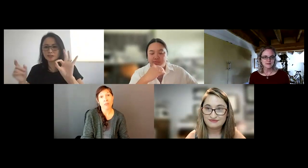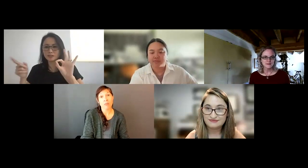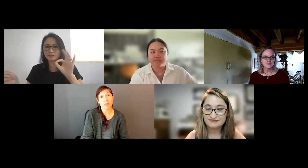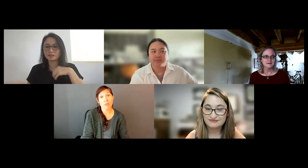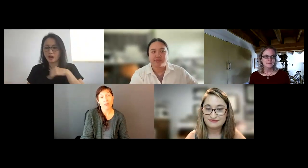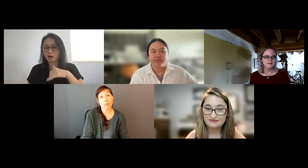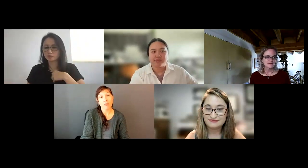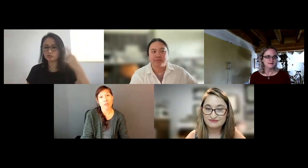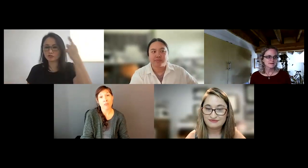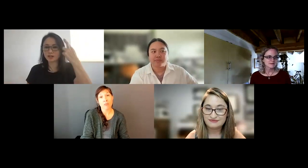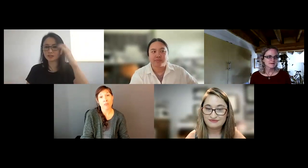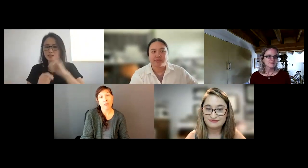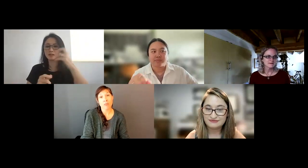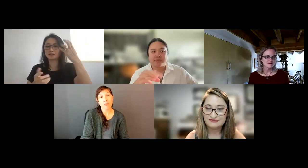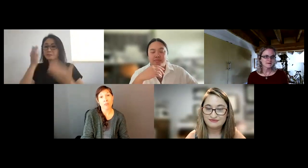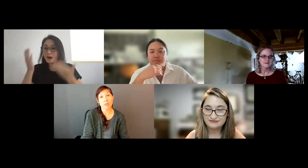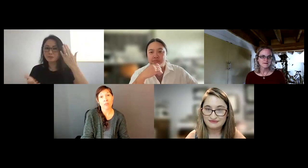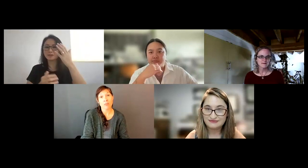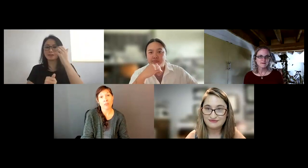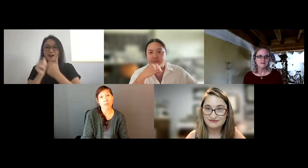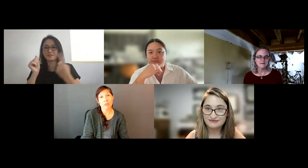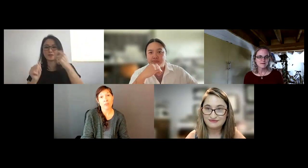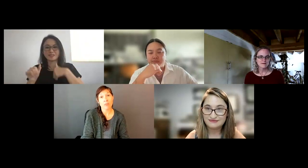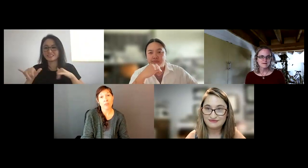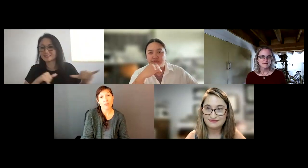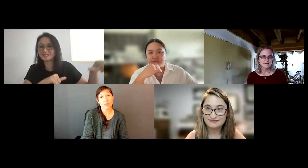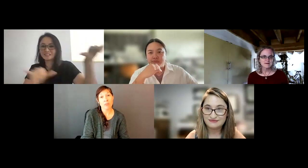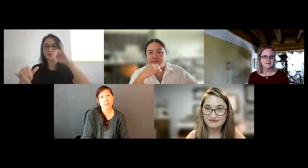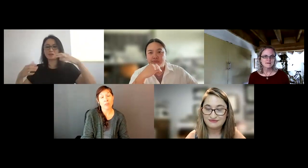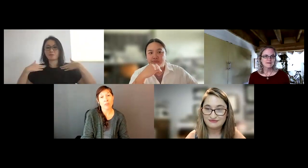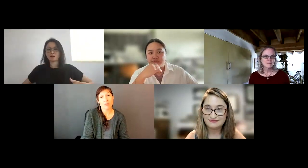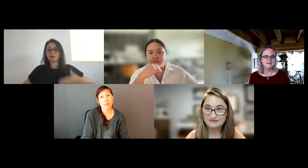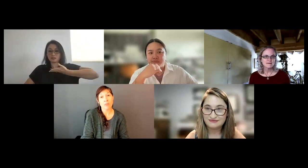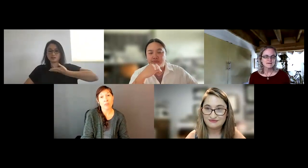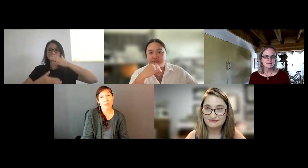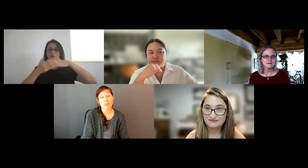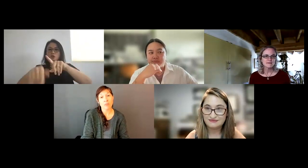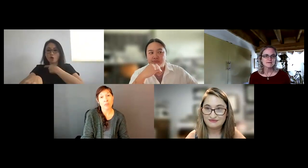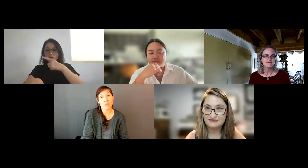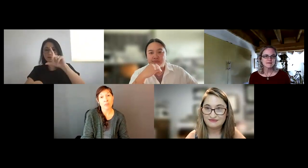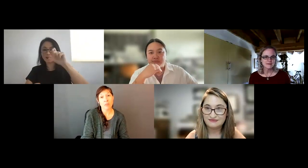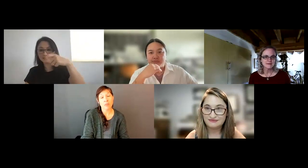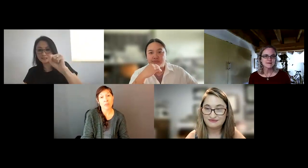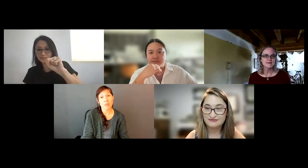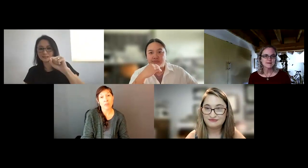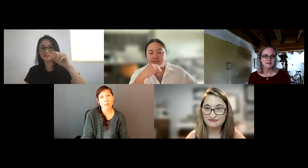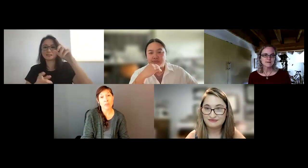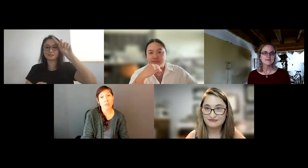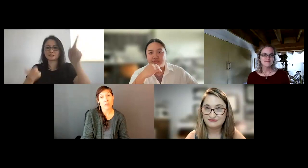and it fit her perfectly. So then I realized that maybe everyone doesn't have the same body length